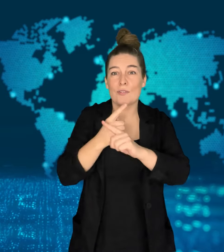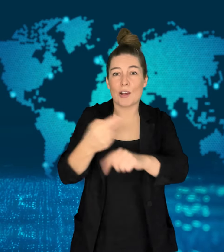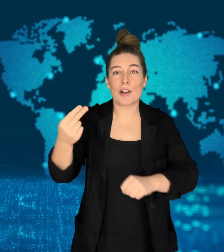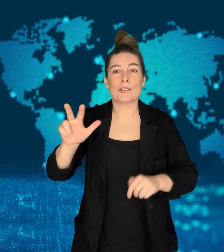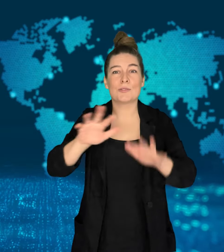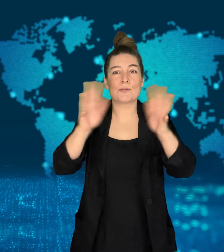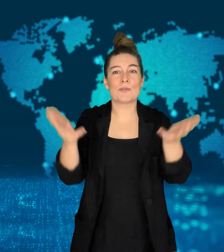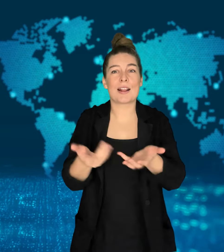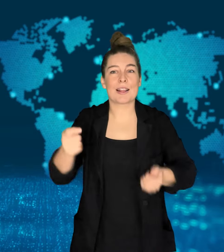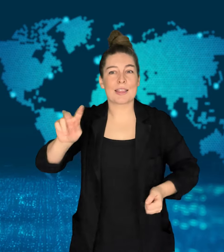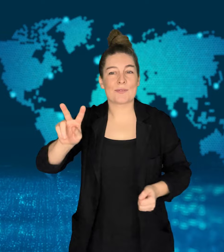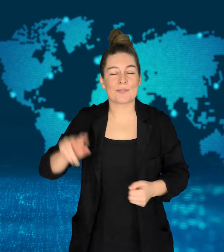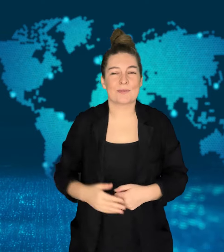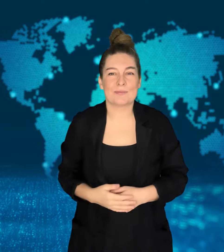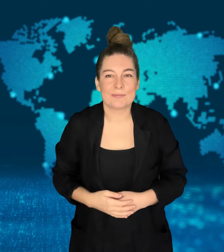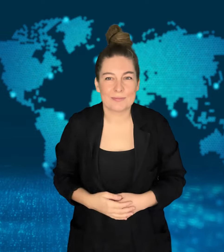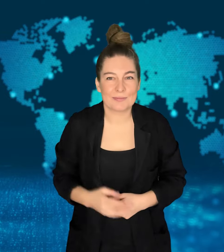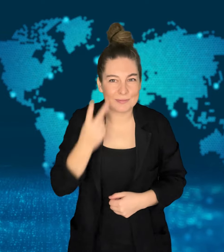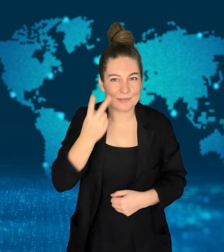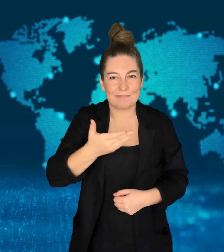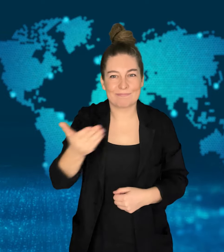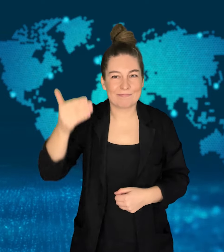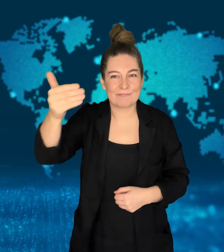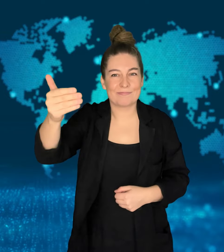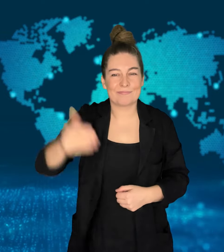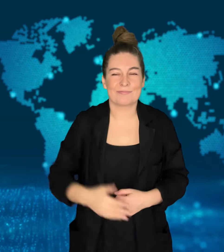get new video updates! See you next time!